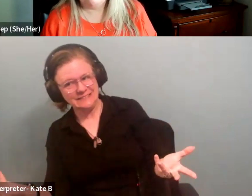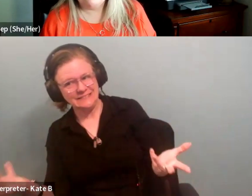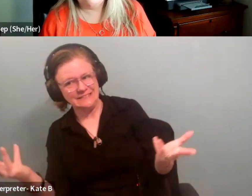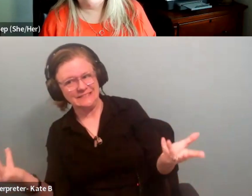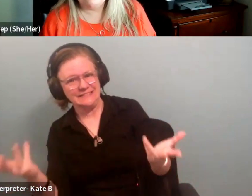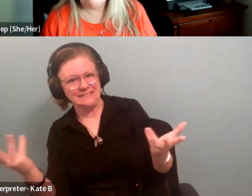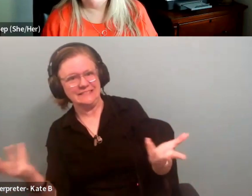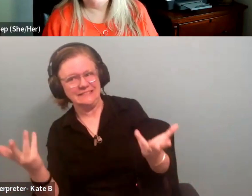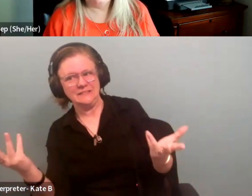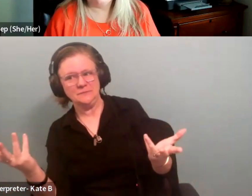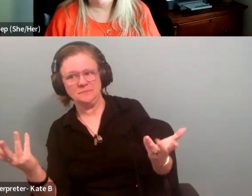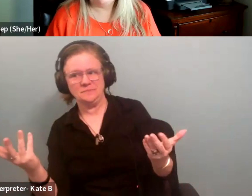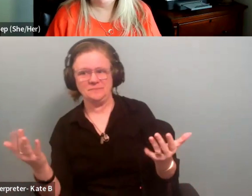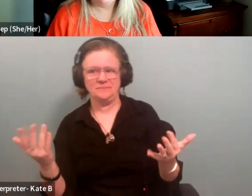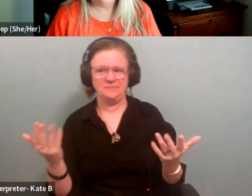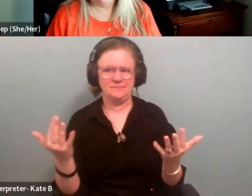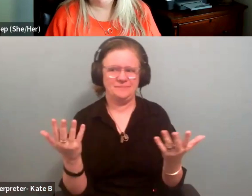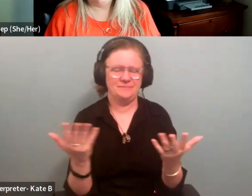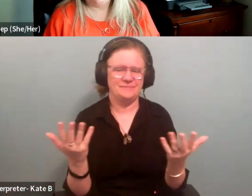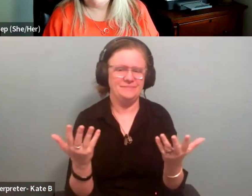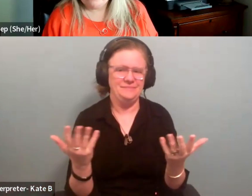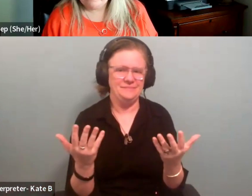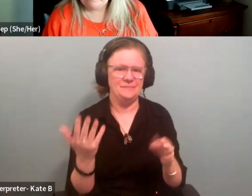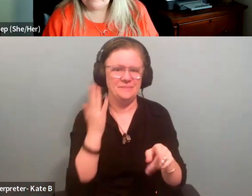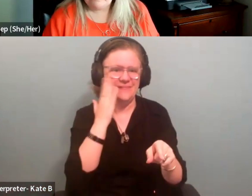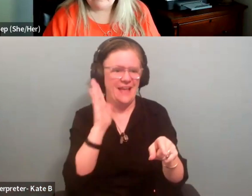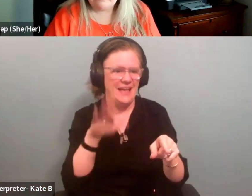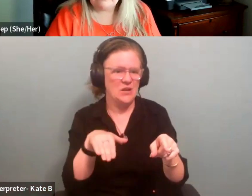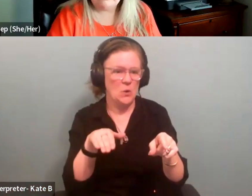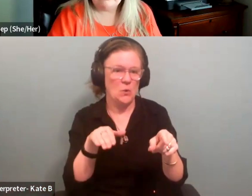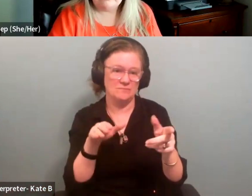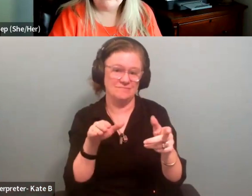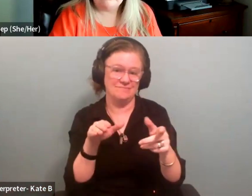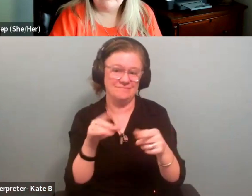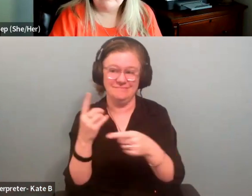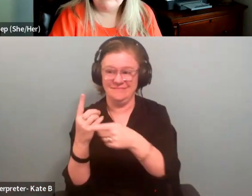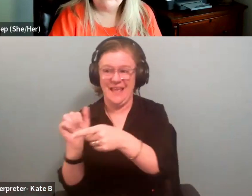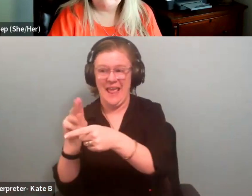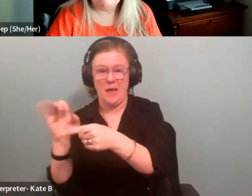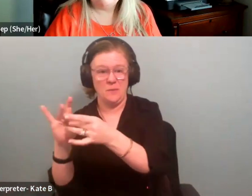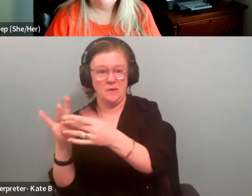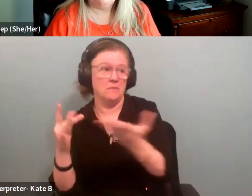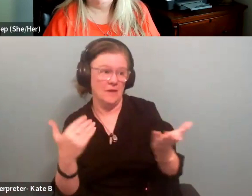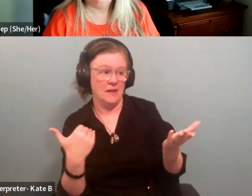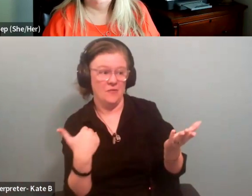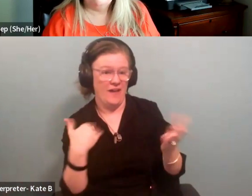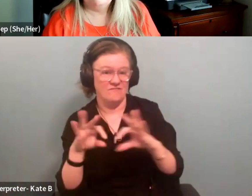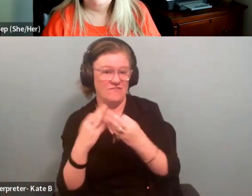like, Amy and indicated that, you know, they've got examples of families that are in crisis